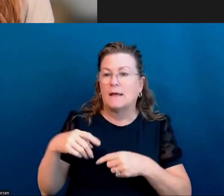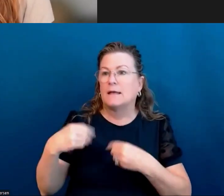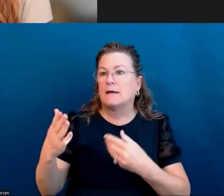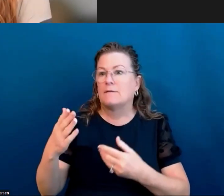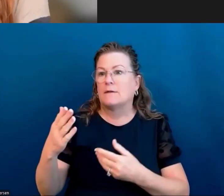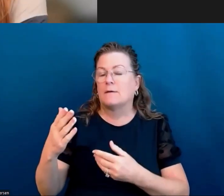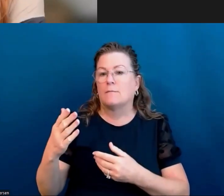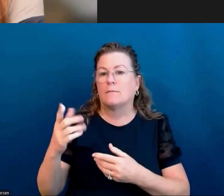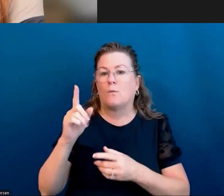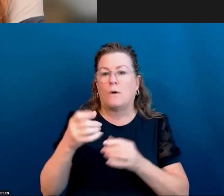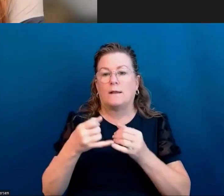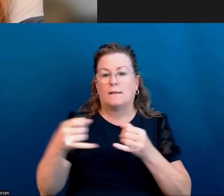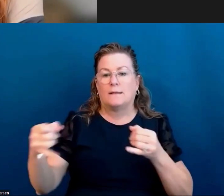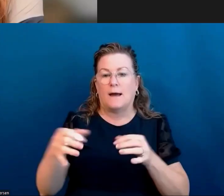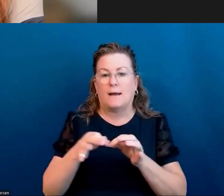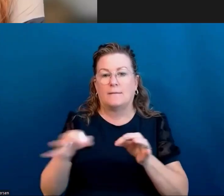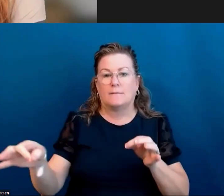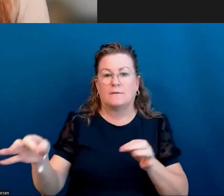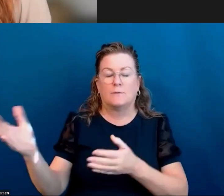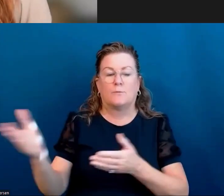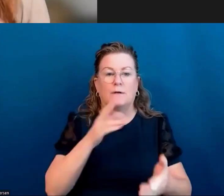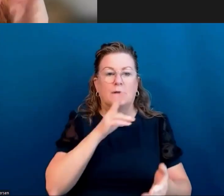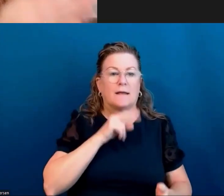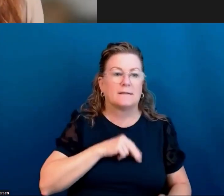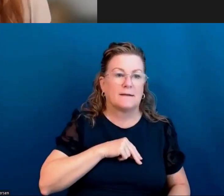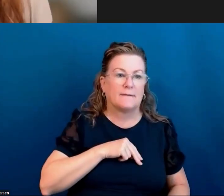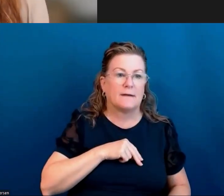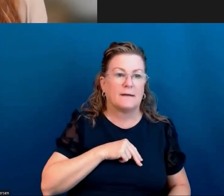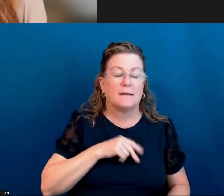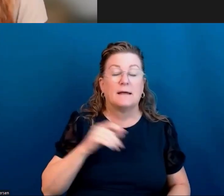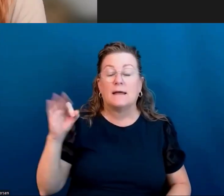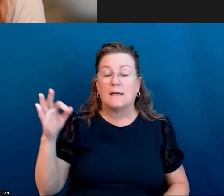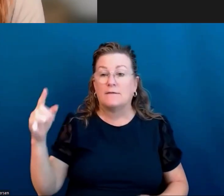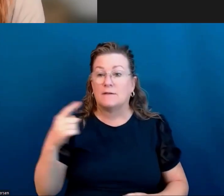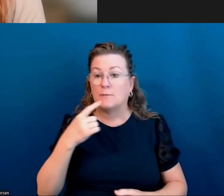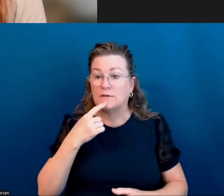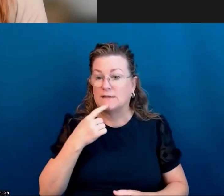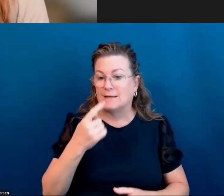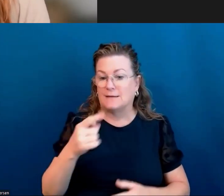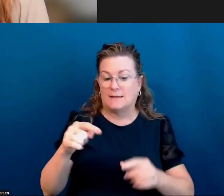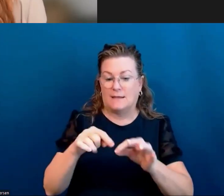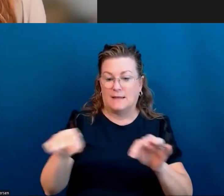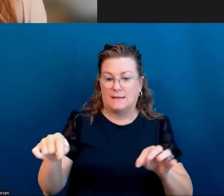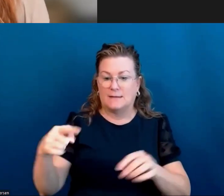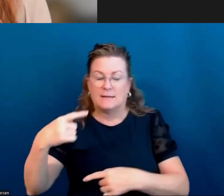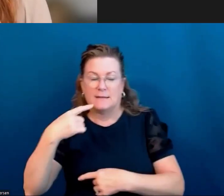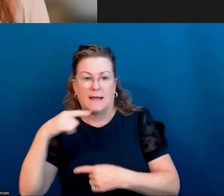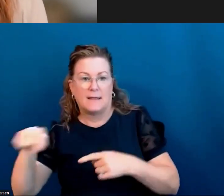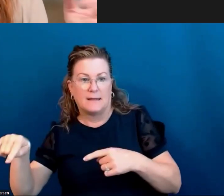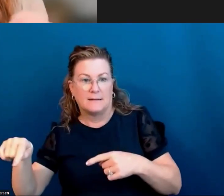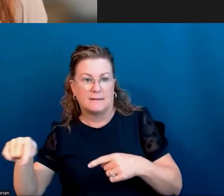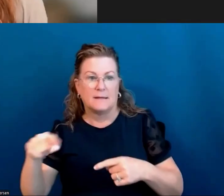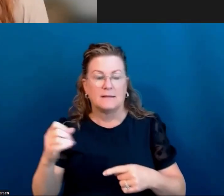liners too, to bring to Thanksgiving. Of like, if someone says this, say this. Like, if someone says, Why is